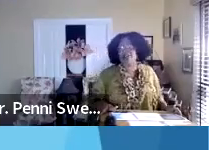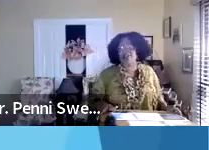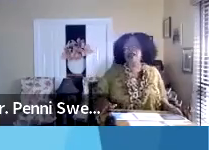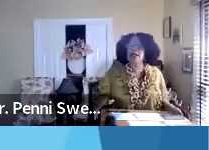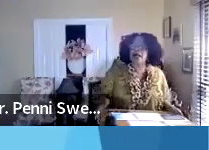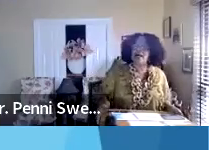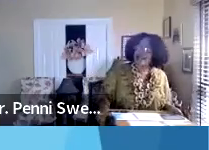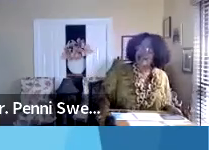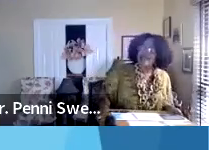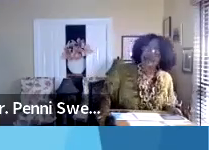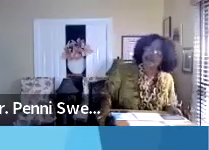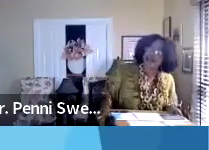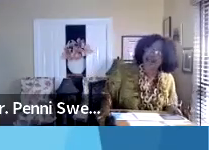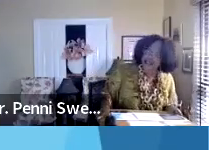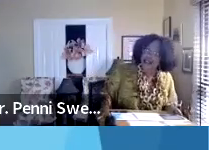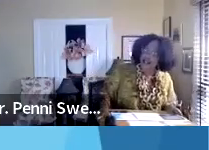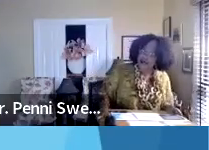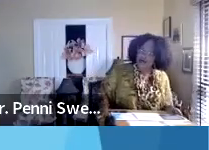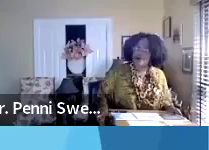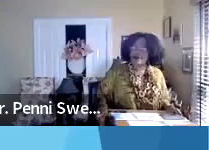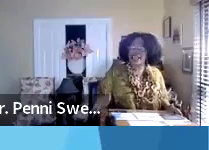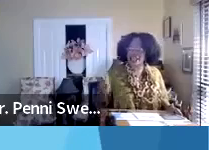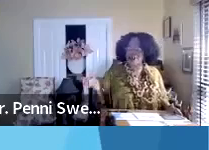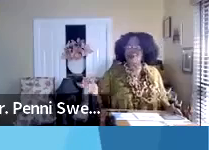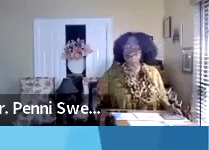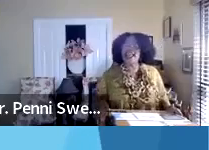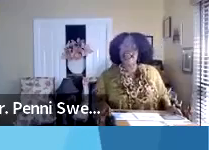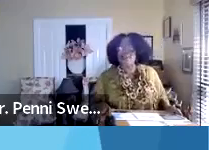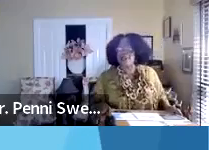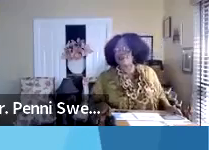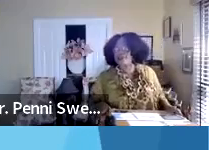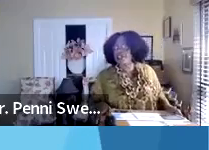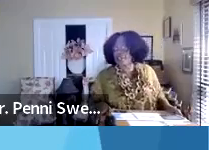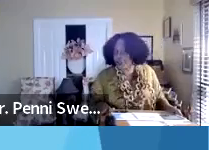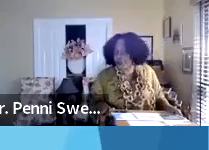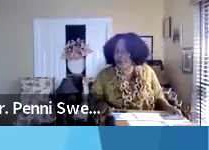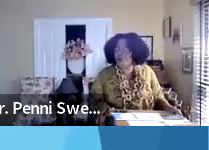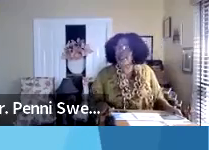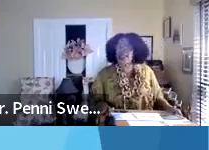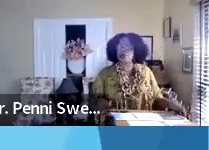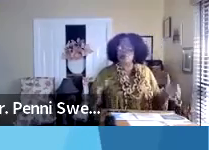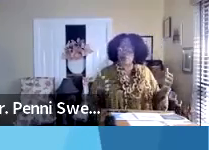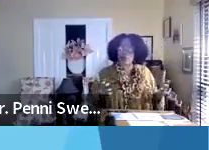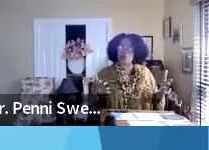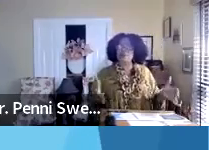and acknowledge our production team members headed by our